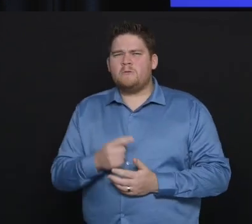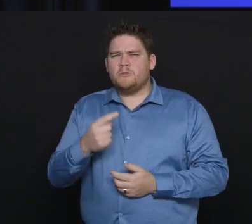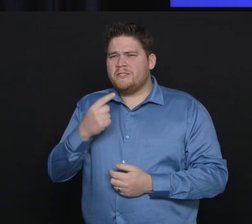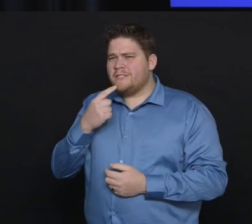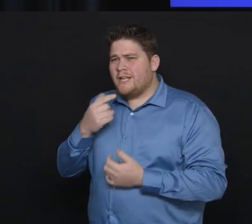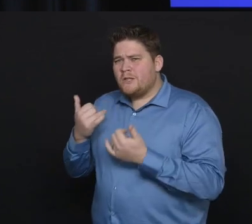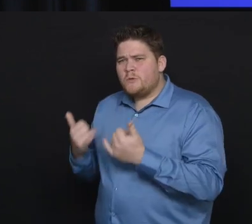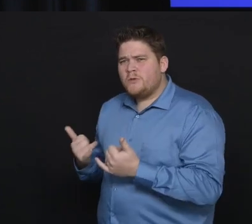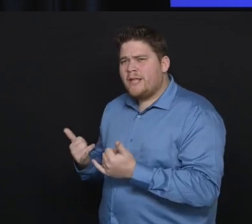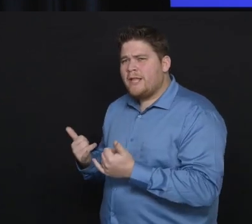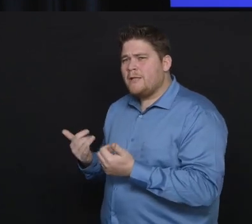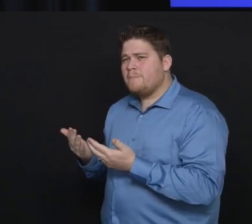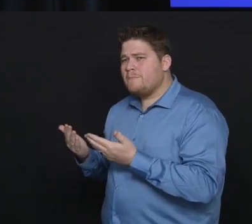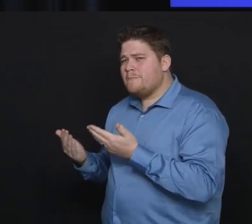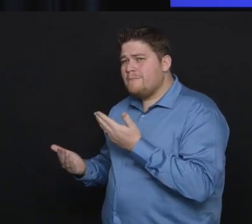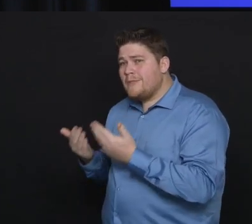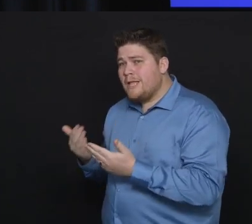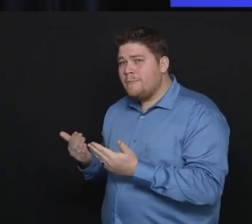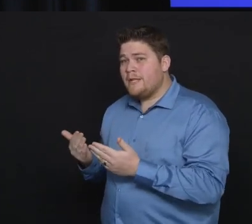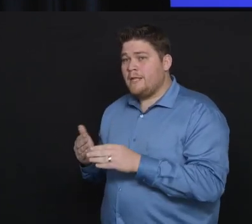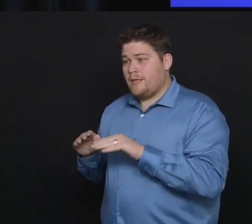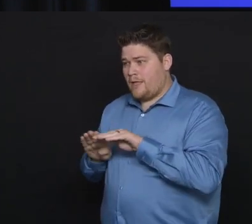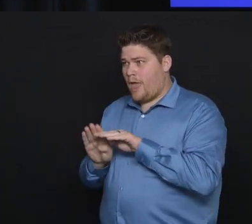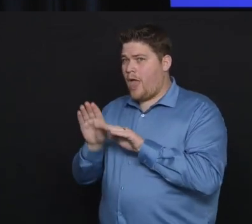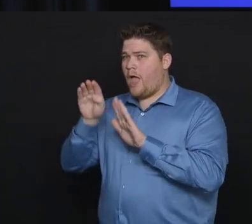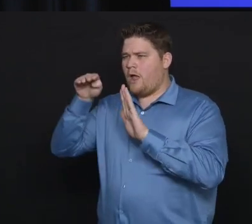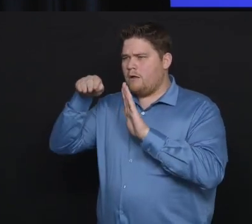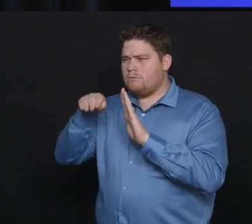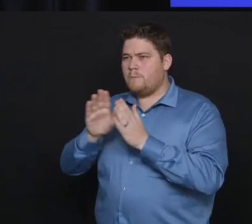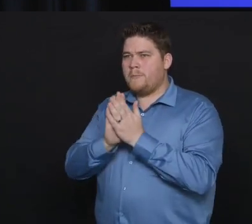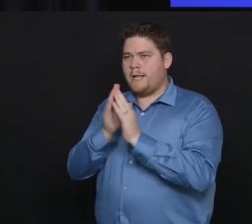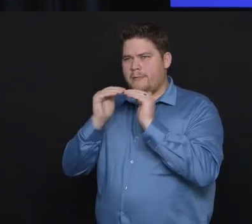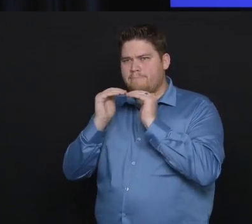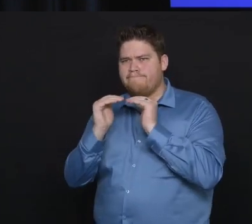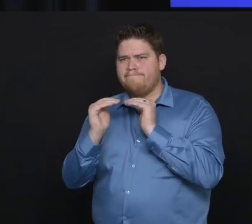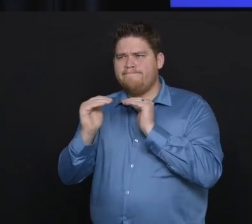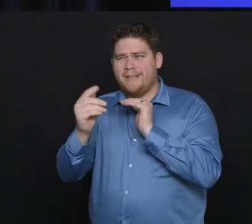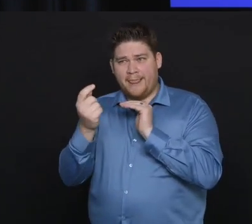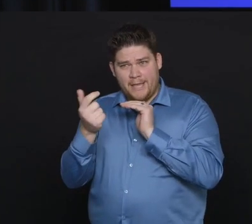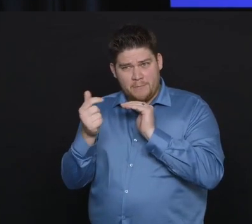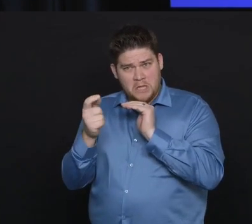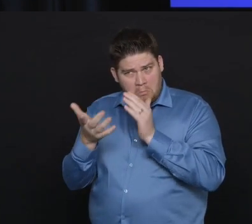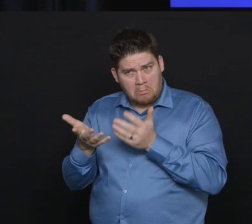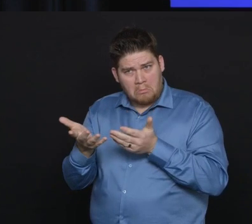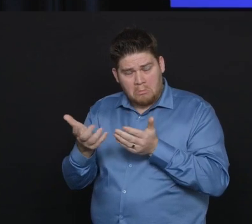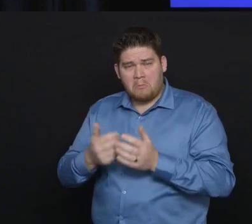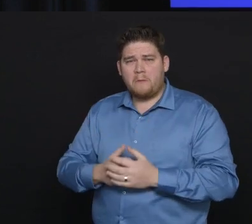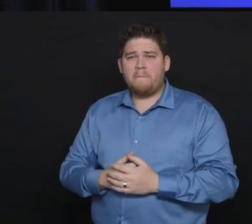that may be the curve is starting to bend a little bit, I'm wondering what